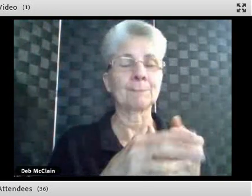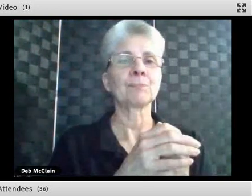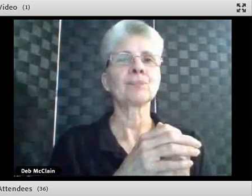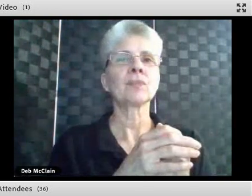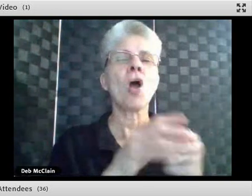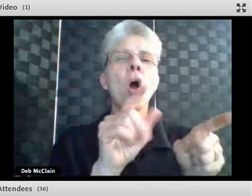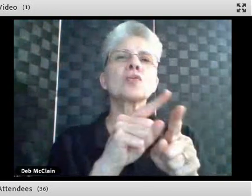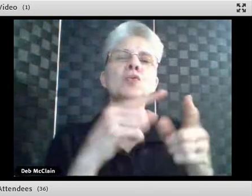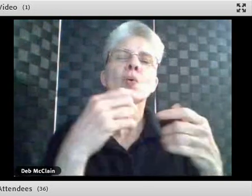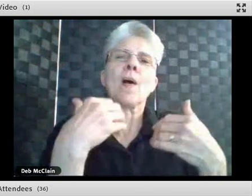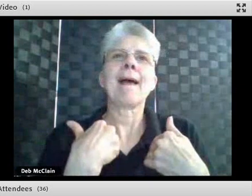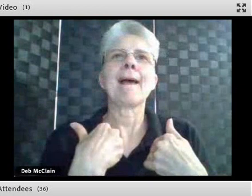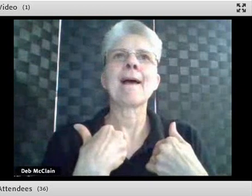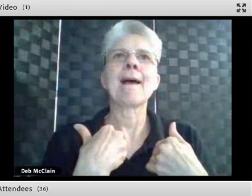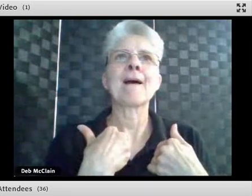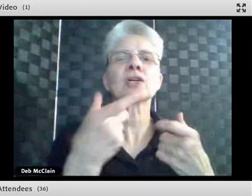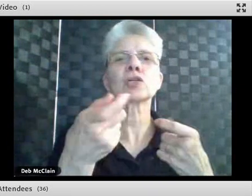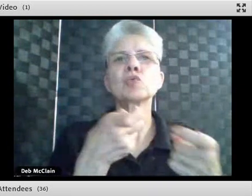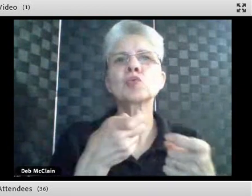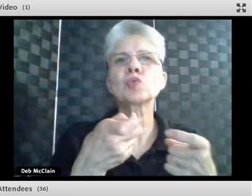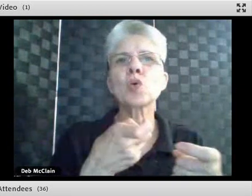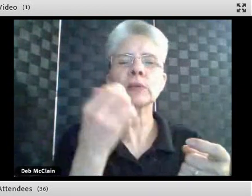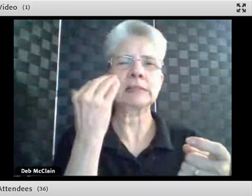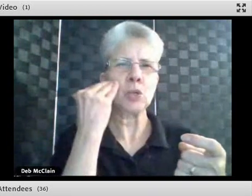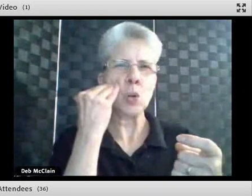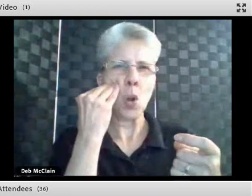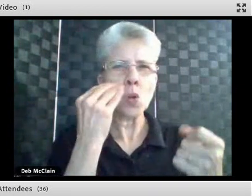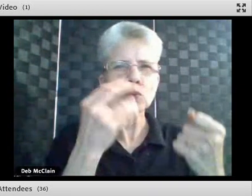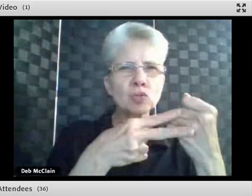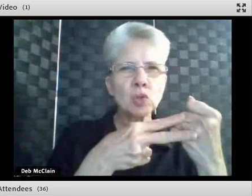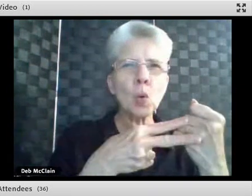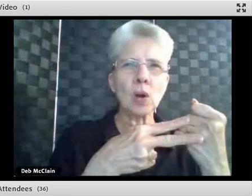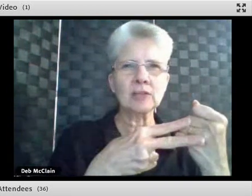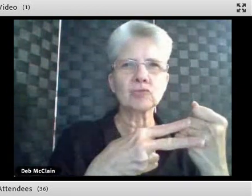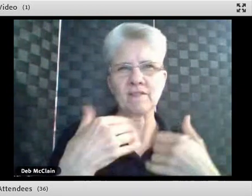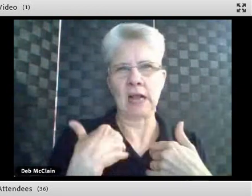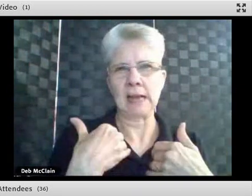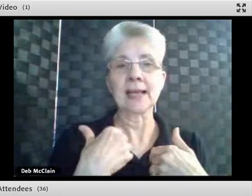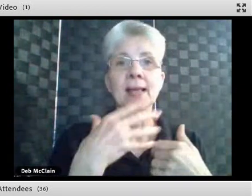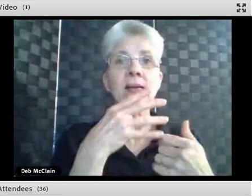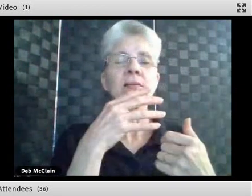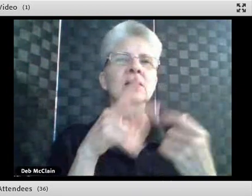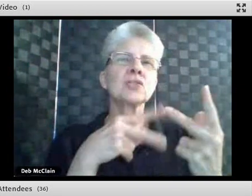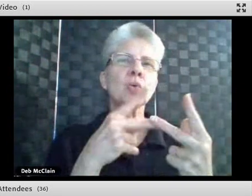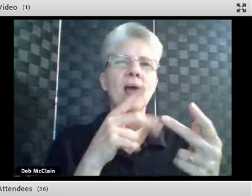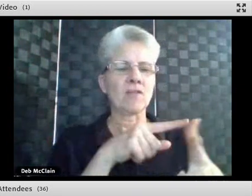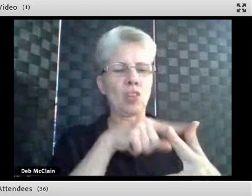It will also have controlled and known storage of content, and you sort of have three objects there.